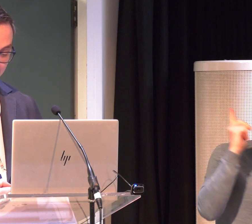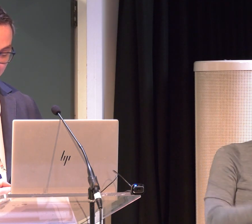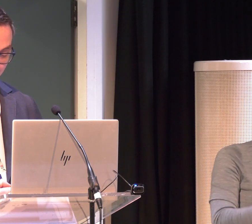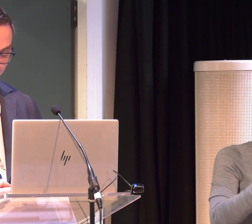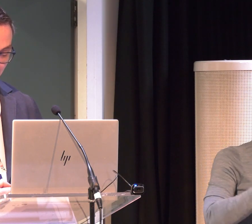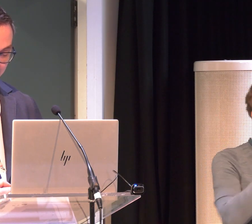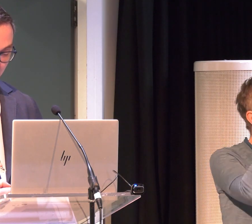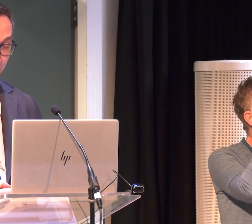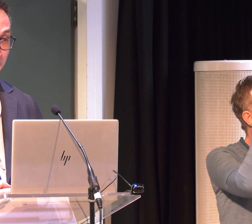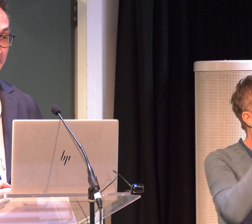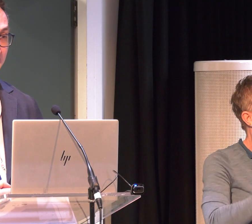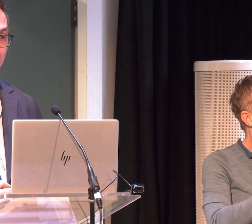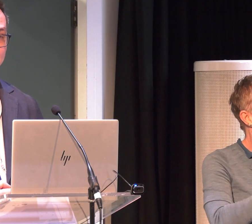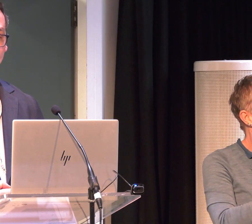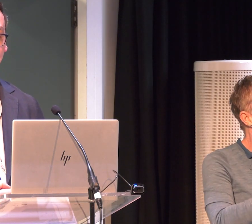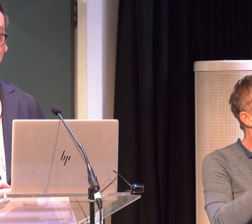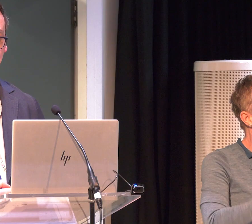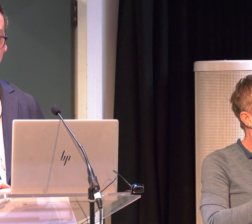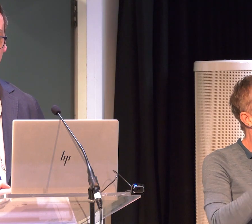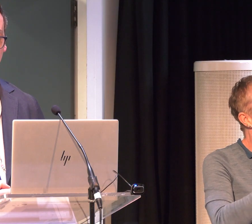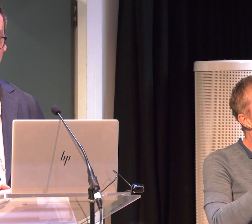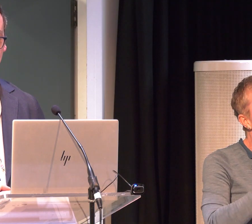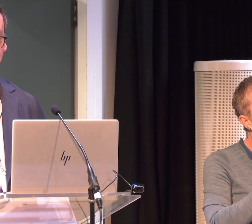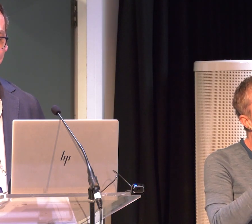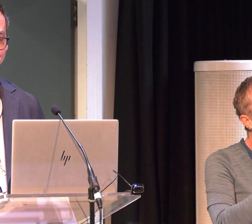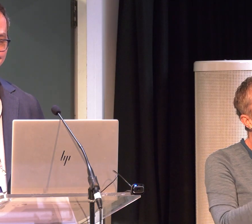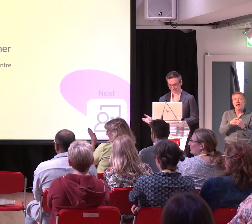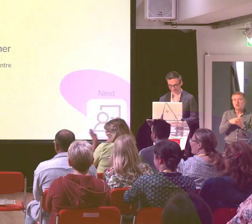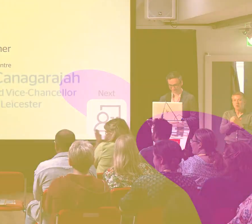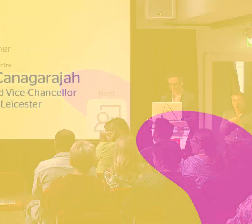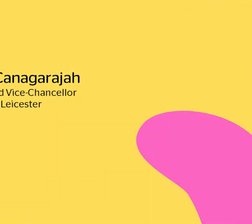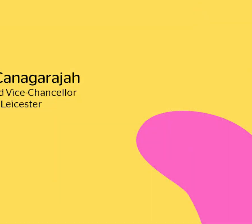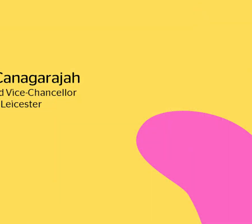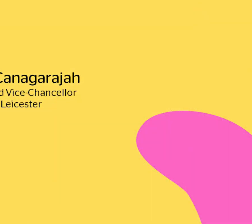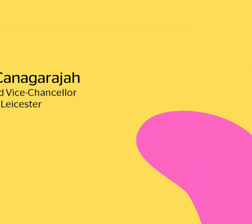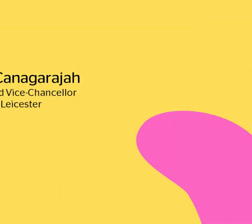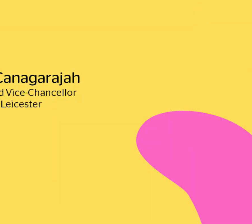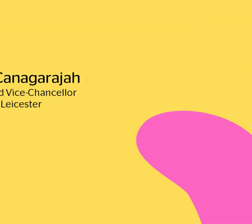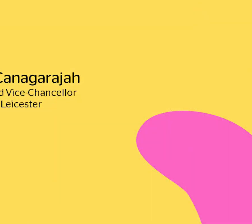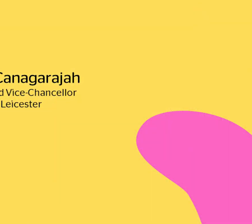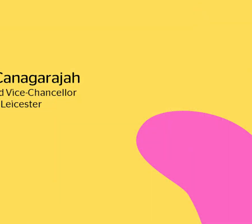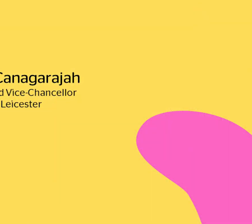president and vice chancellor of the University of Leicester to say a few words. (audience applauding)